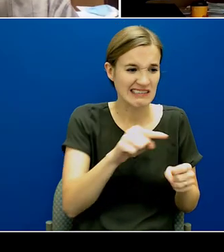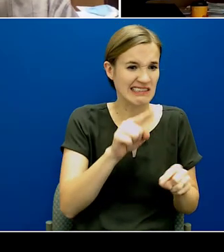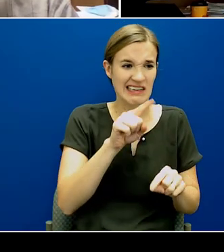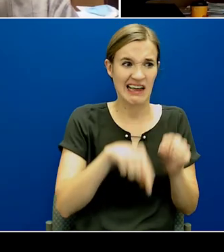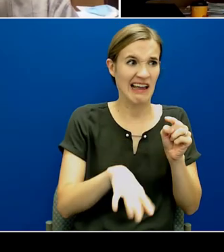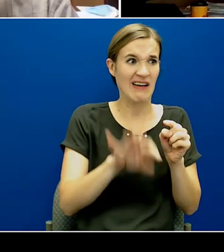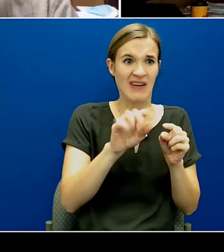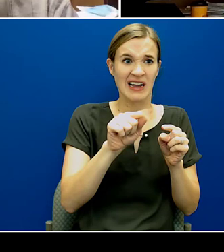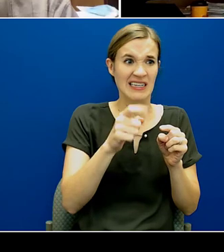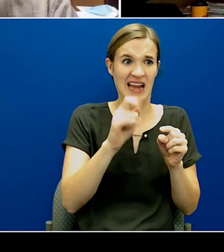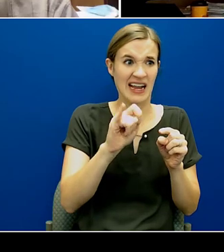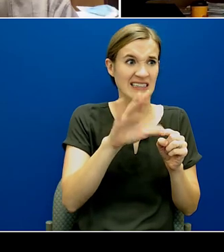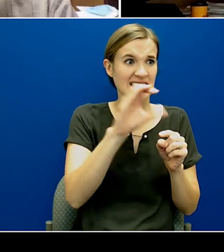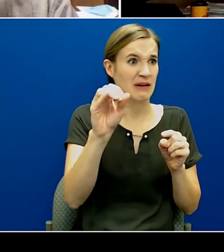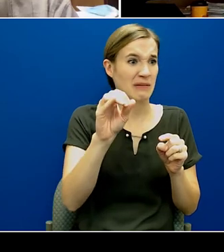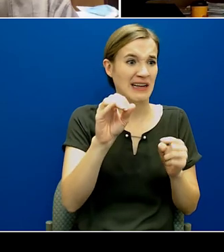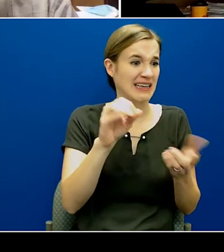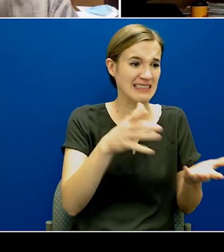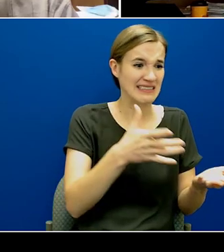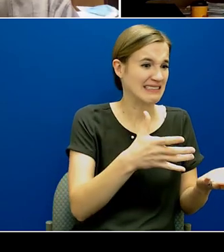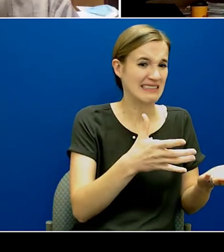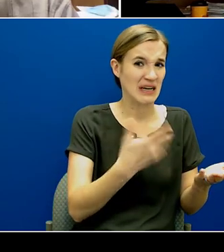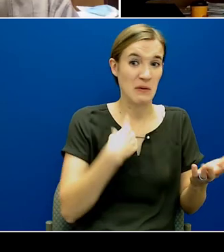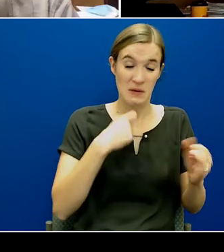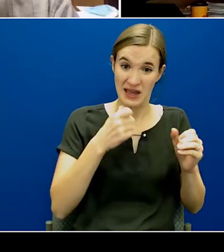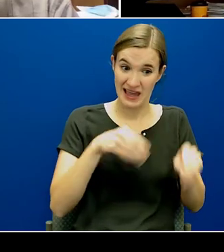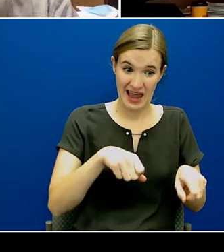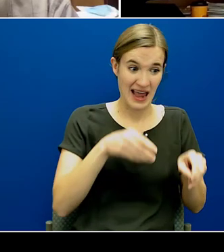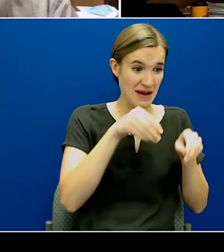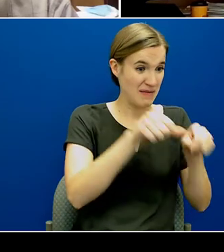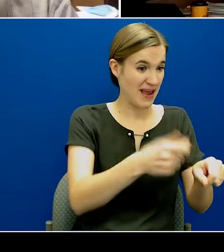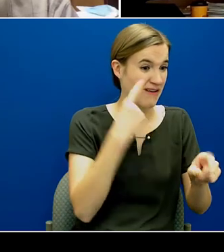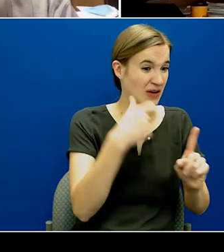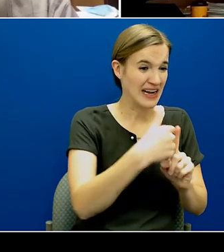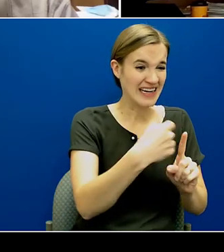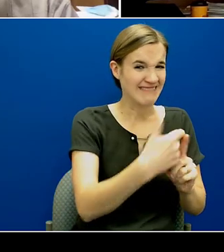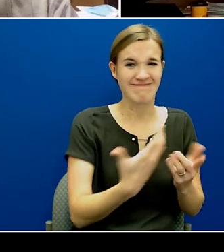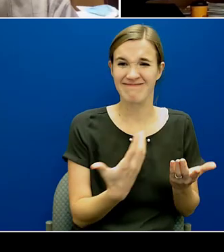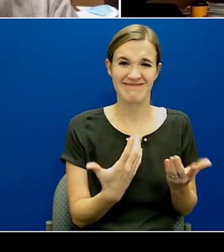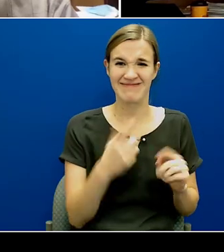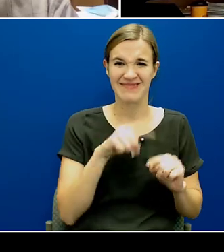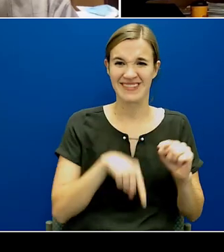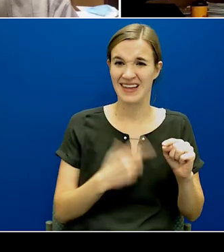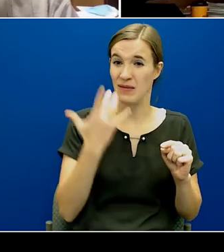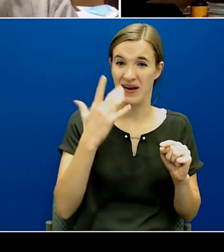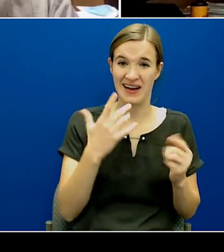enough money to, for them to maintain a program. So, but transportation is an